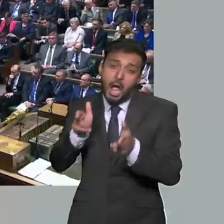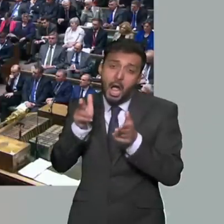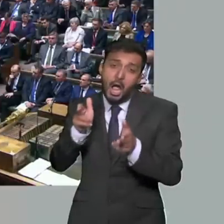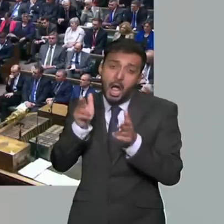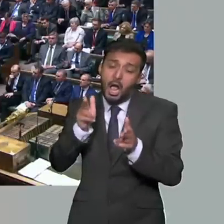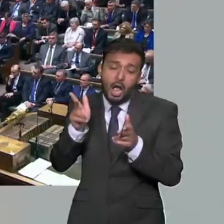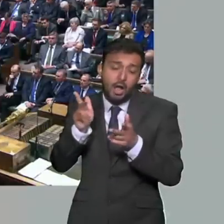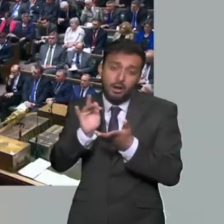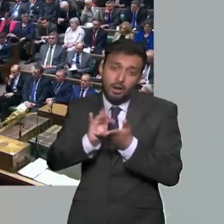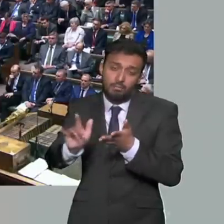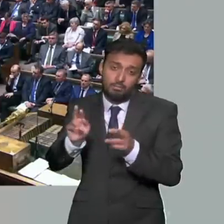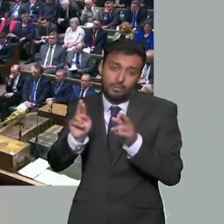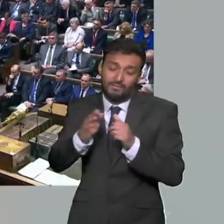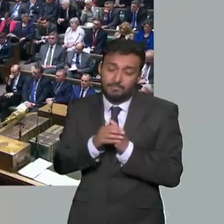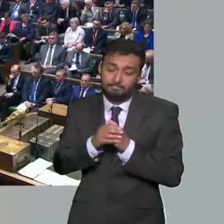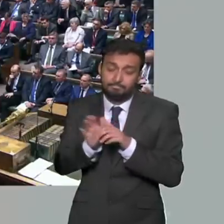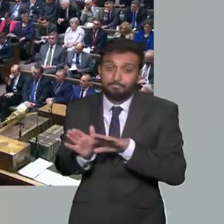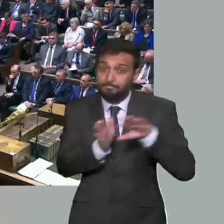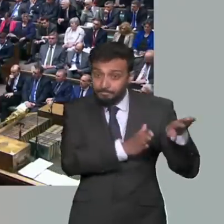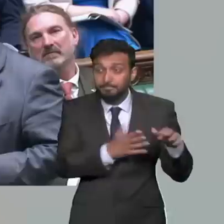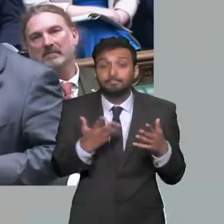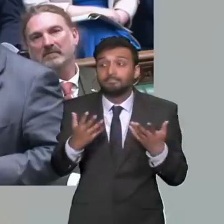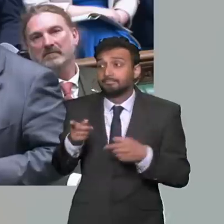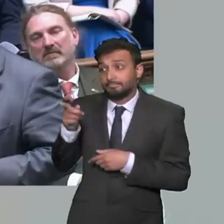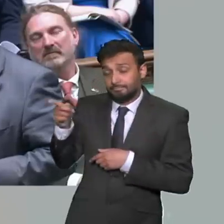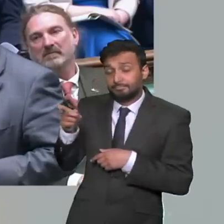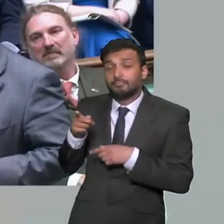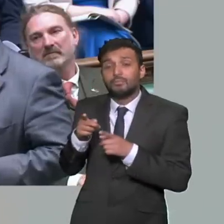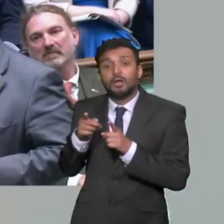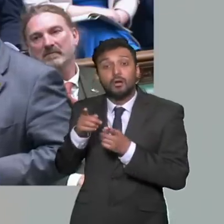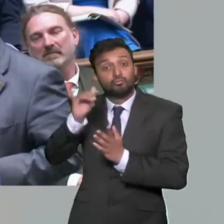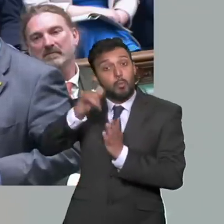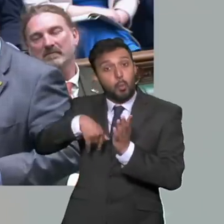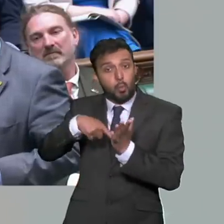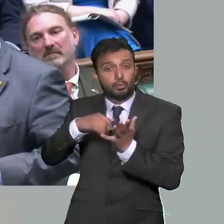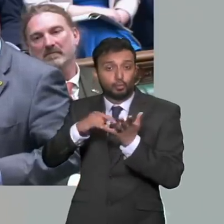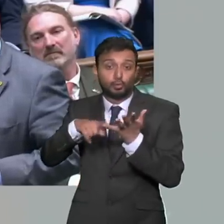The reports of the Prime Minister’s and Downing Street’s lawbreaking have been damning: